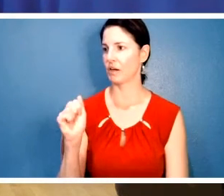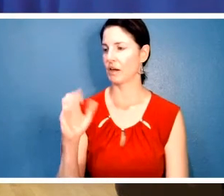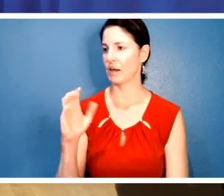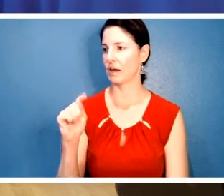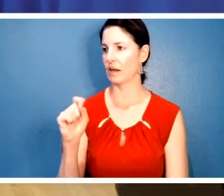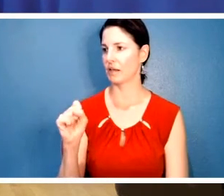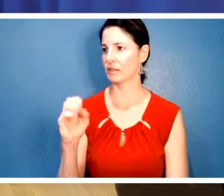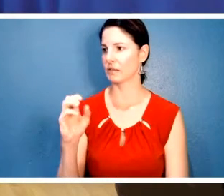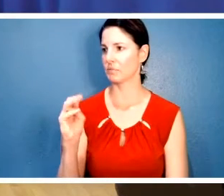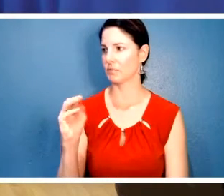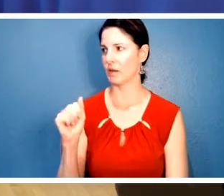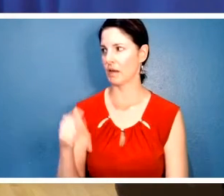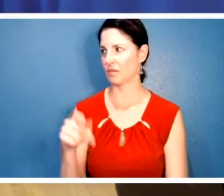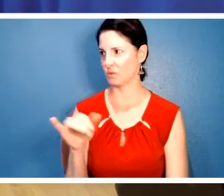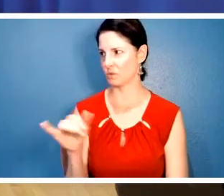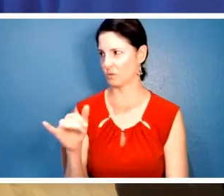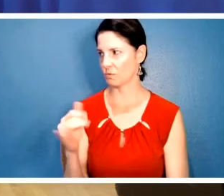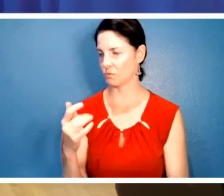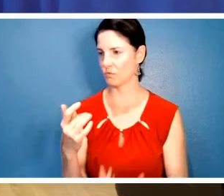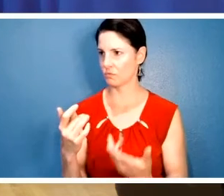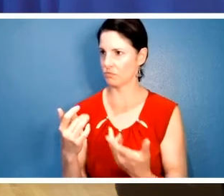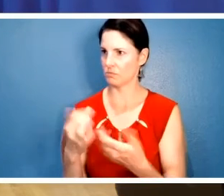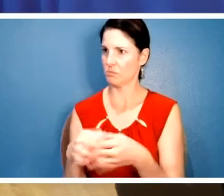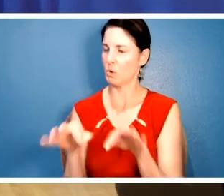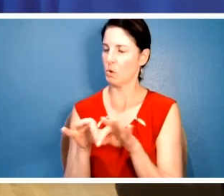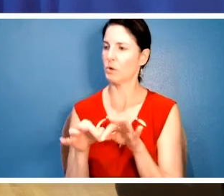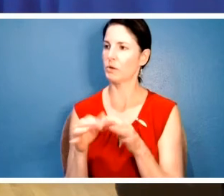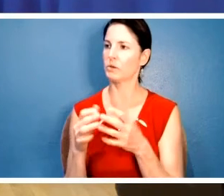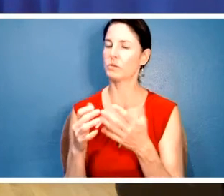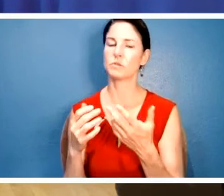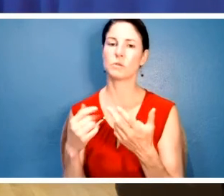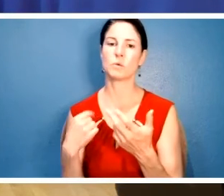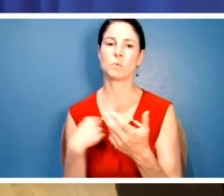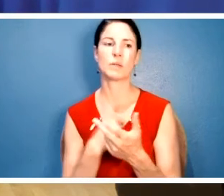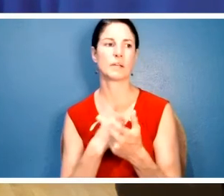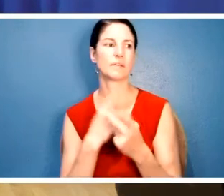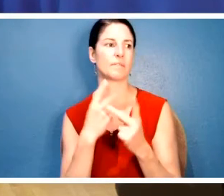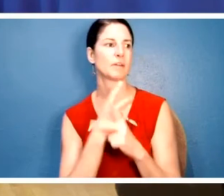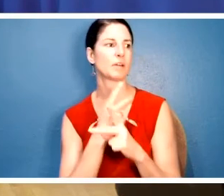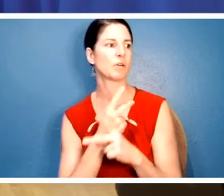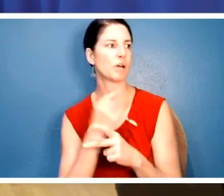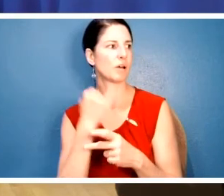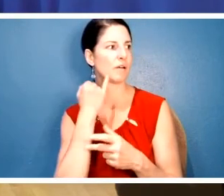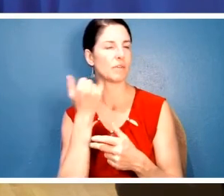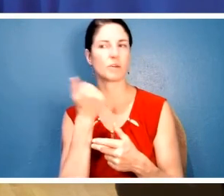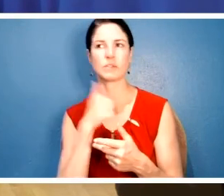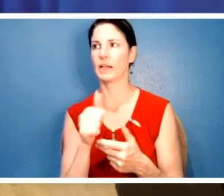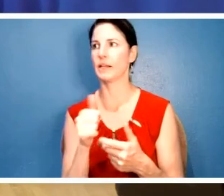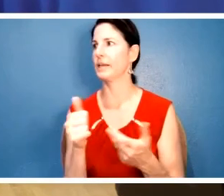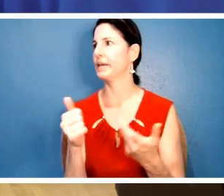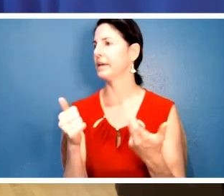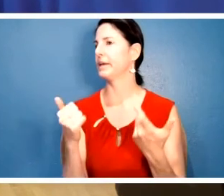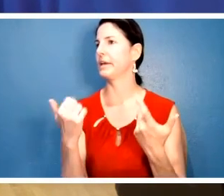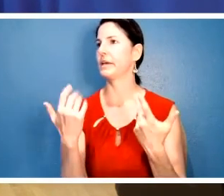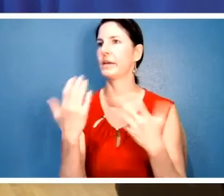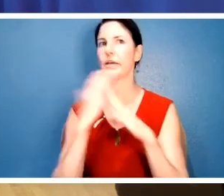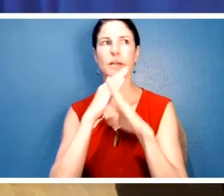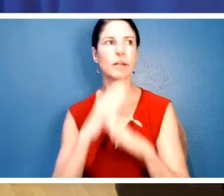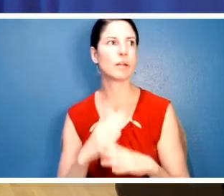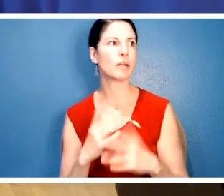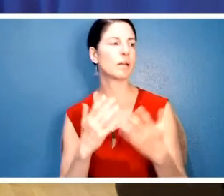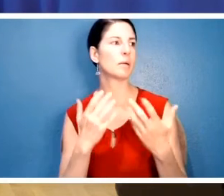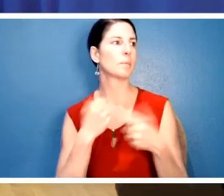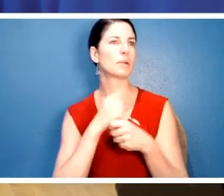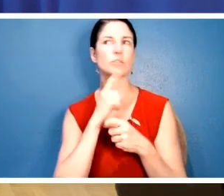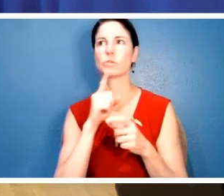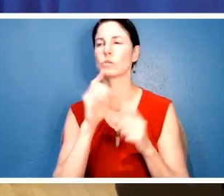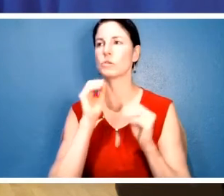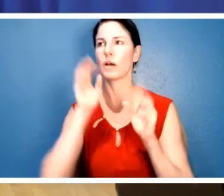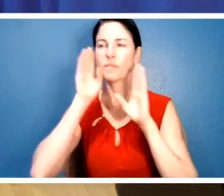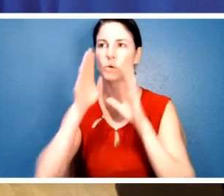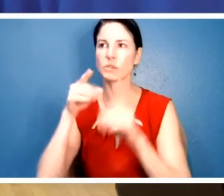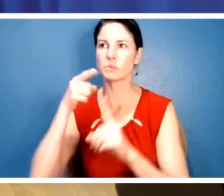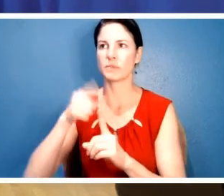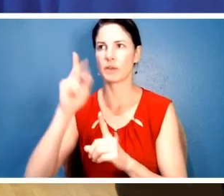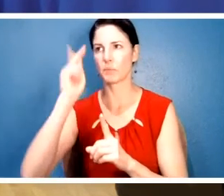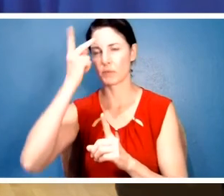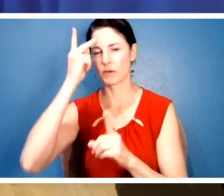And if there's any prohibitions like, in this case for fair maps act it's it's not looking at any political parties correct so that's important yeah very good.